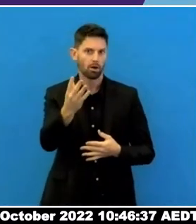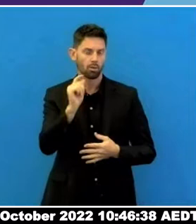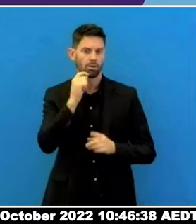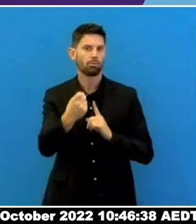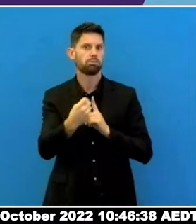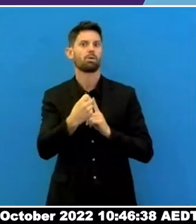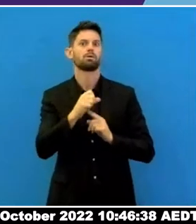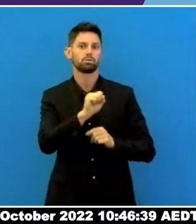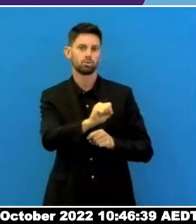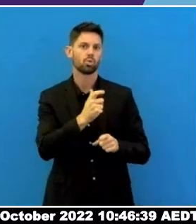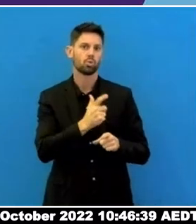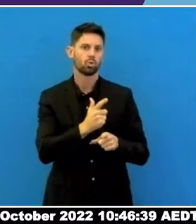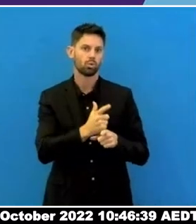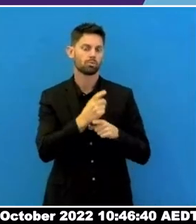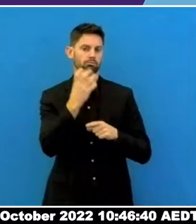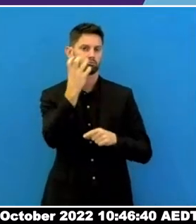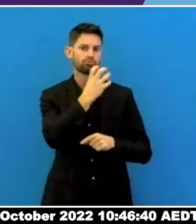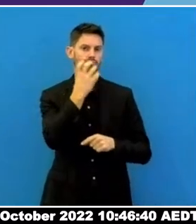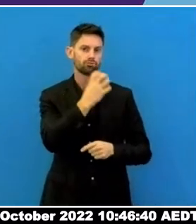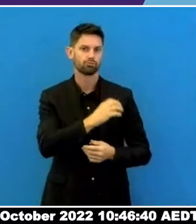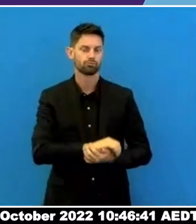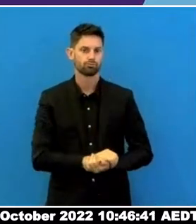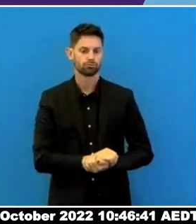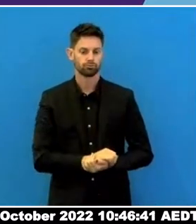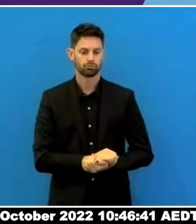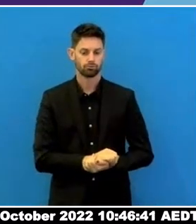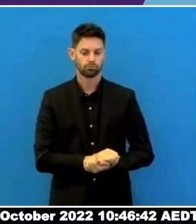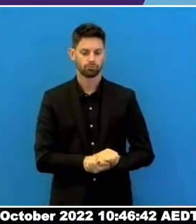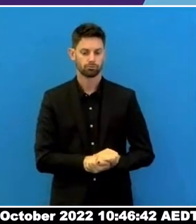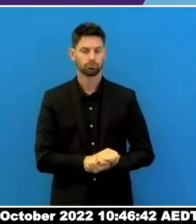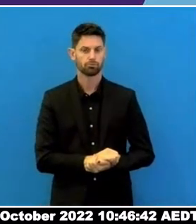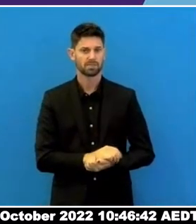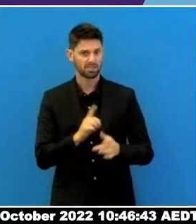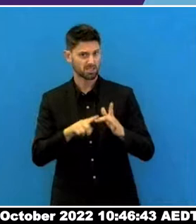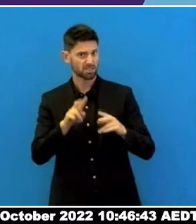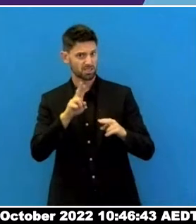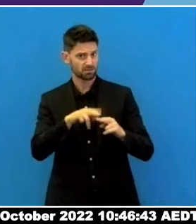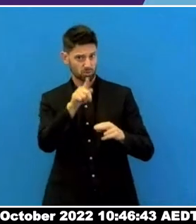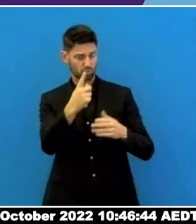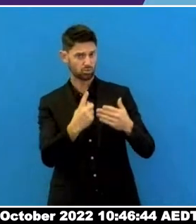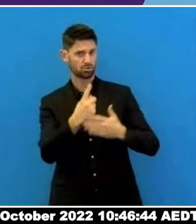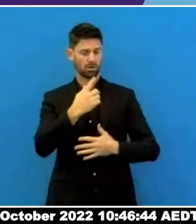as you've said, there are the counselling numbers and the information available on the Royal Commission's website,